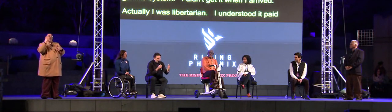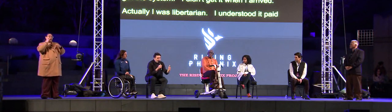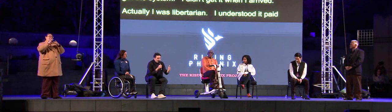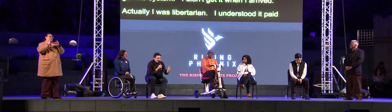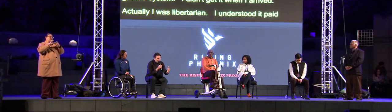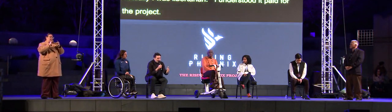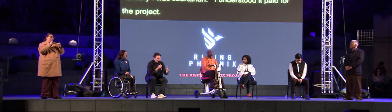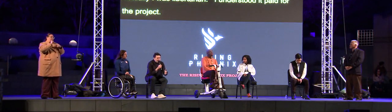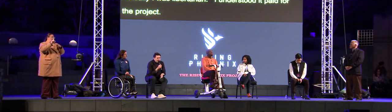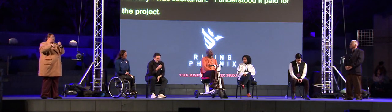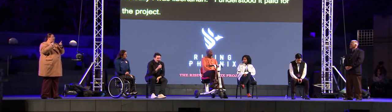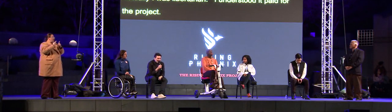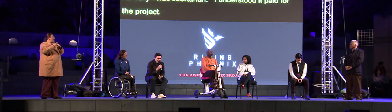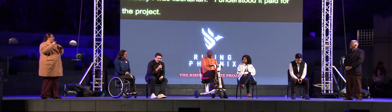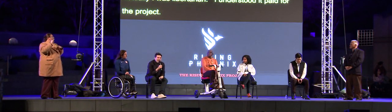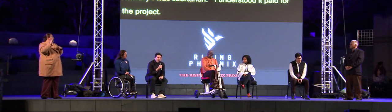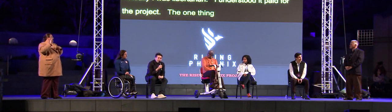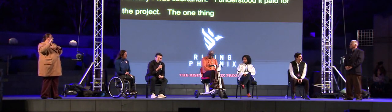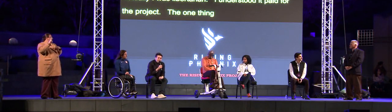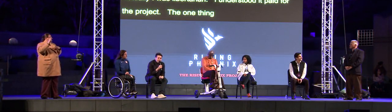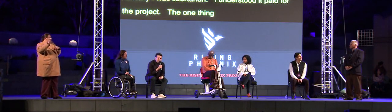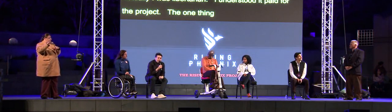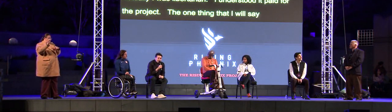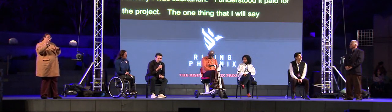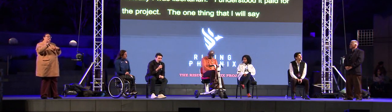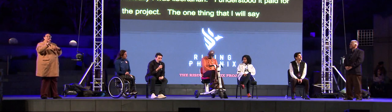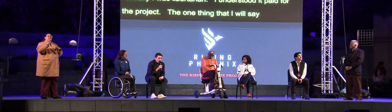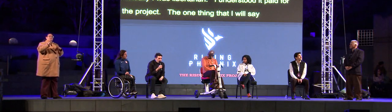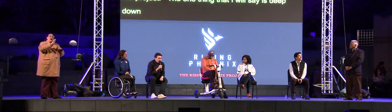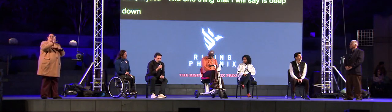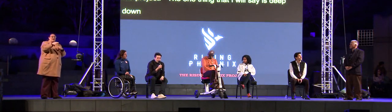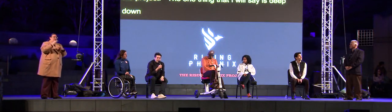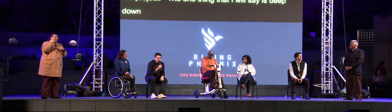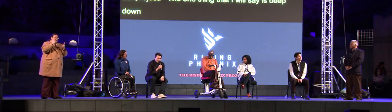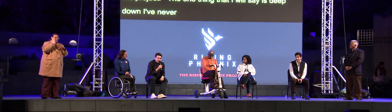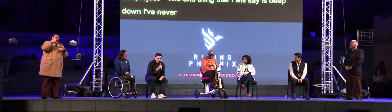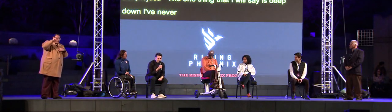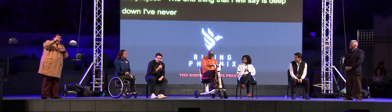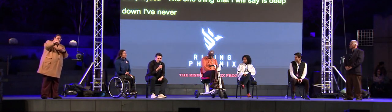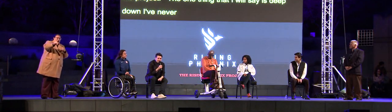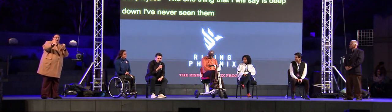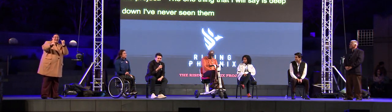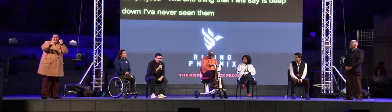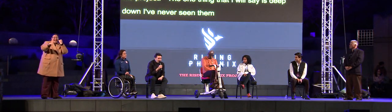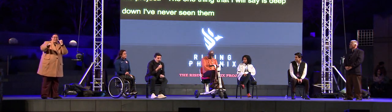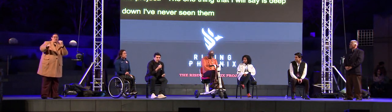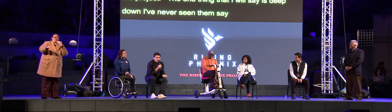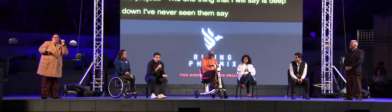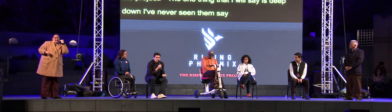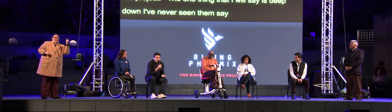and the IPC is, deep down, I've never seen them say no to a good idea.